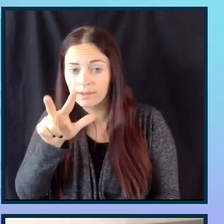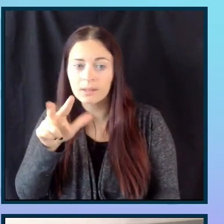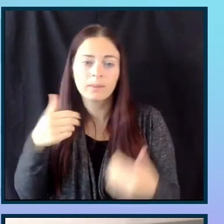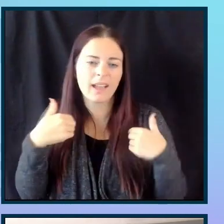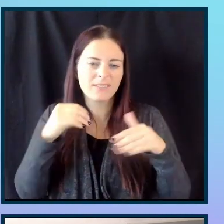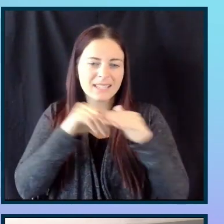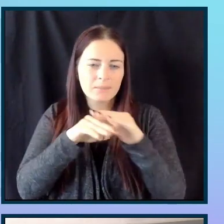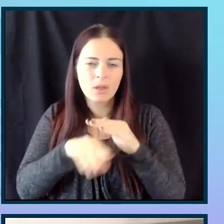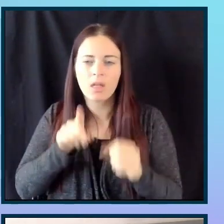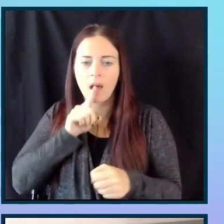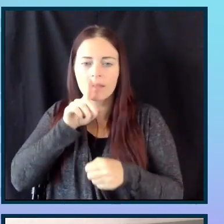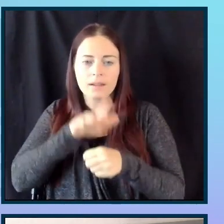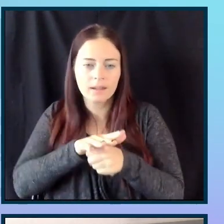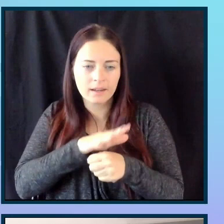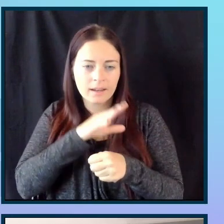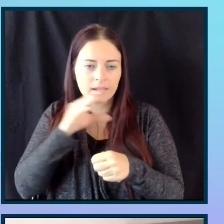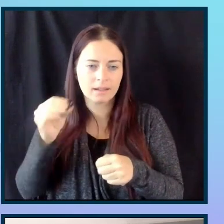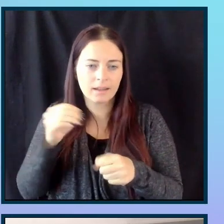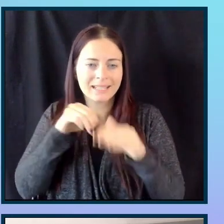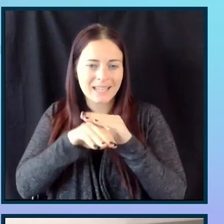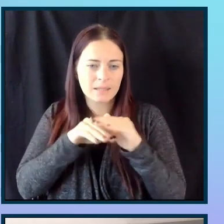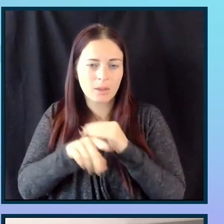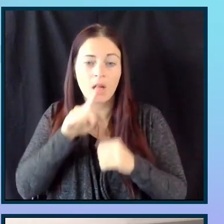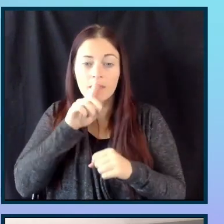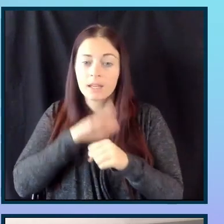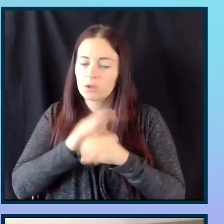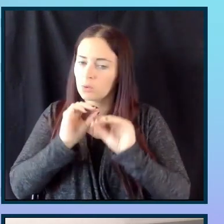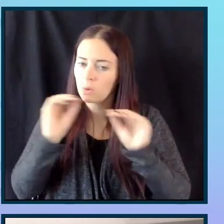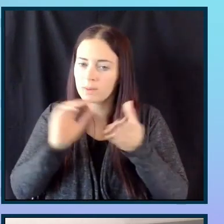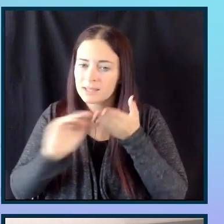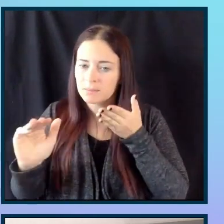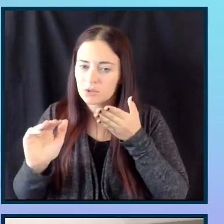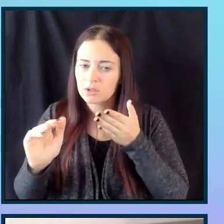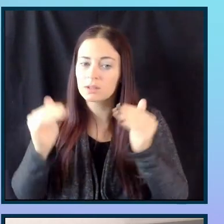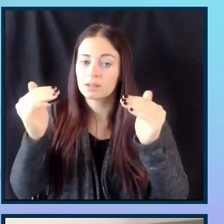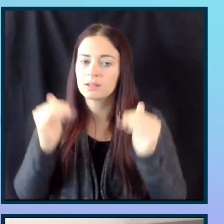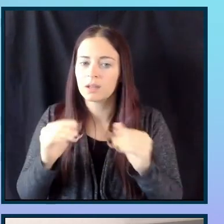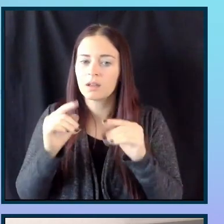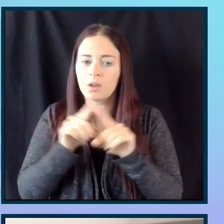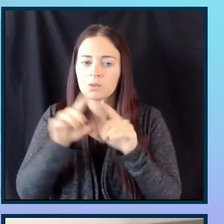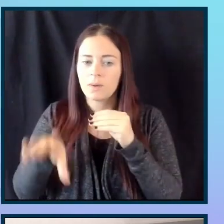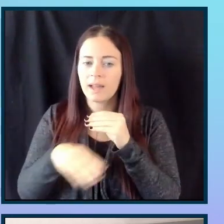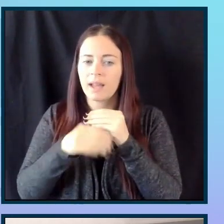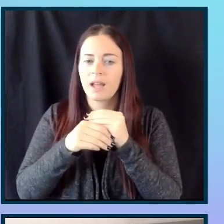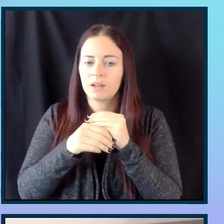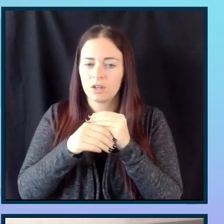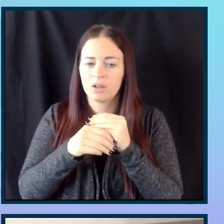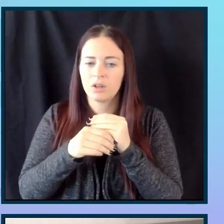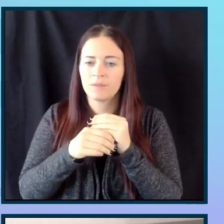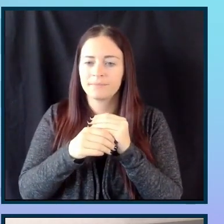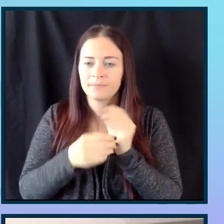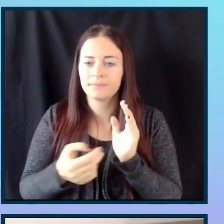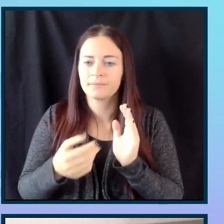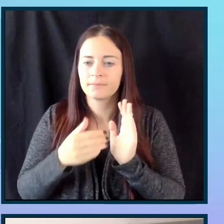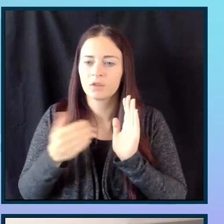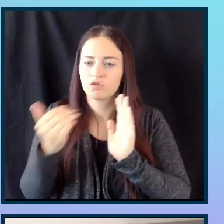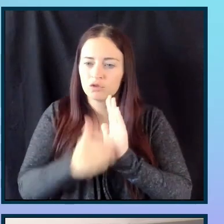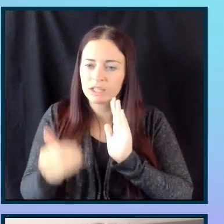and Accessible Authentication No Exceptions. And lastly there is Redundant Entry.